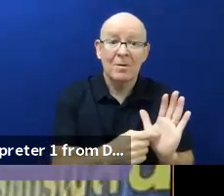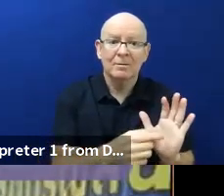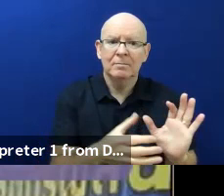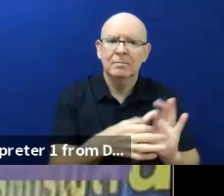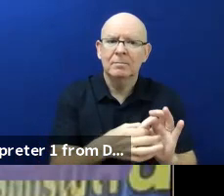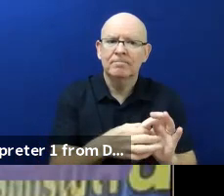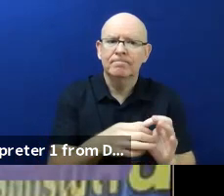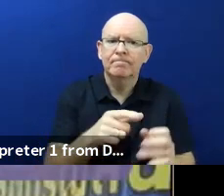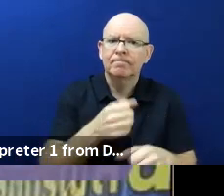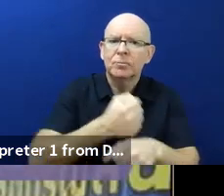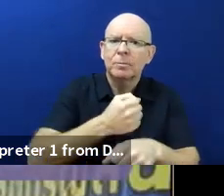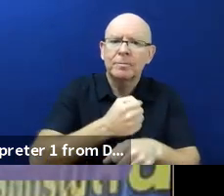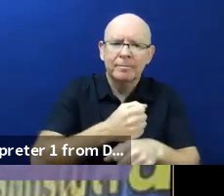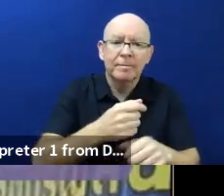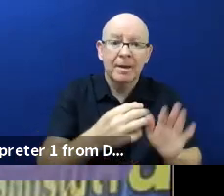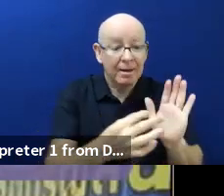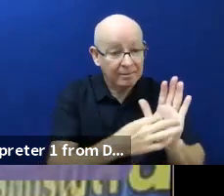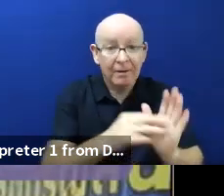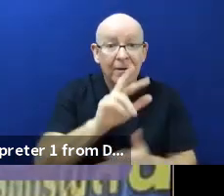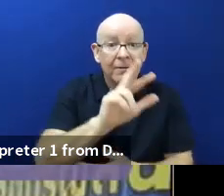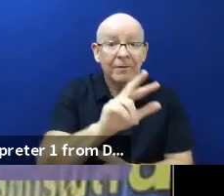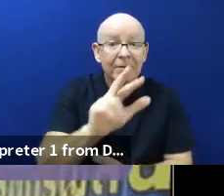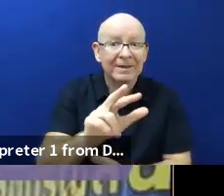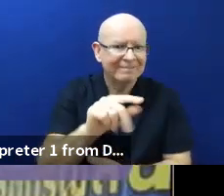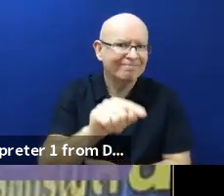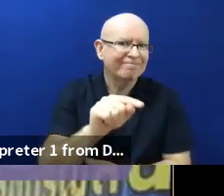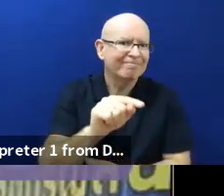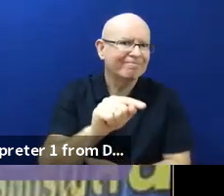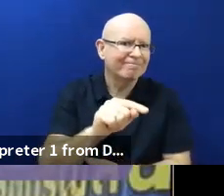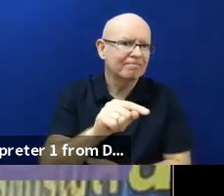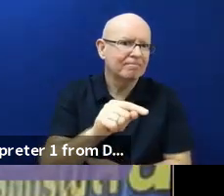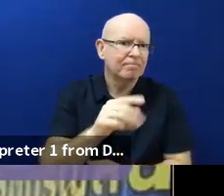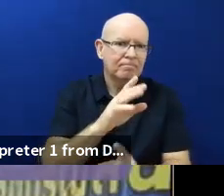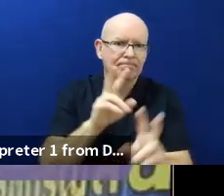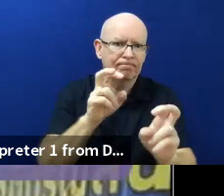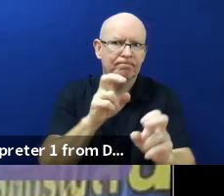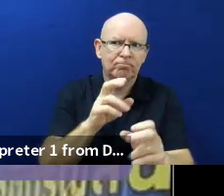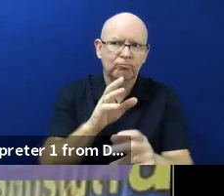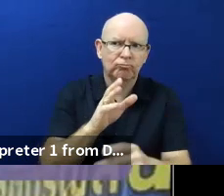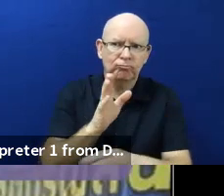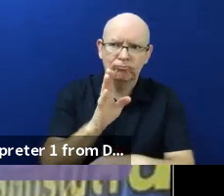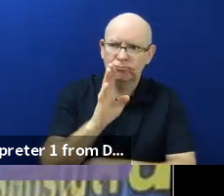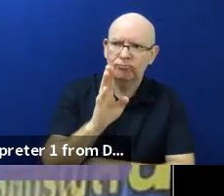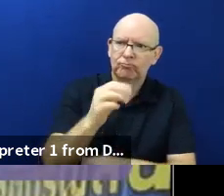their own community. Now, many companies have turned to article 35 for this reason,